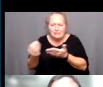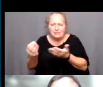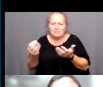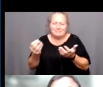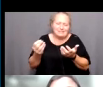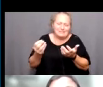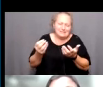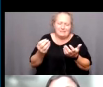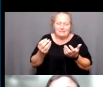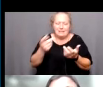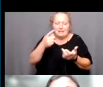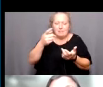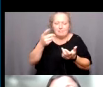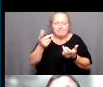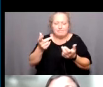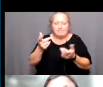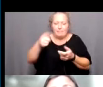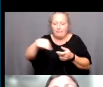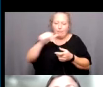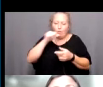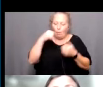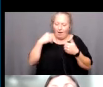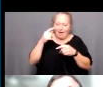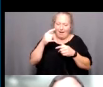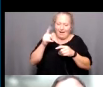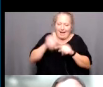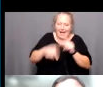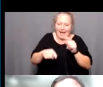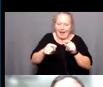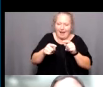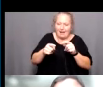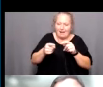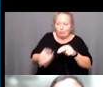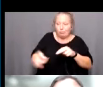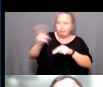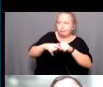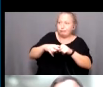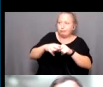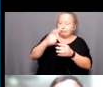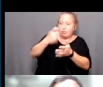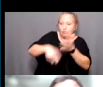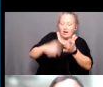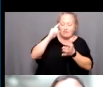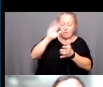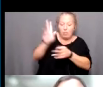have the chance to just raise the price of their products in order to cover those costs.